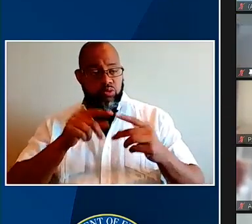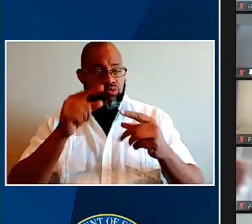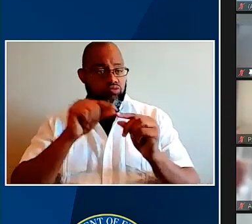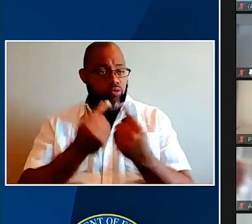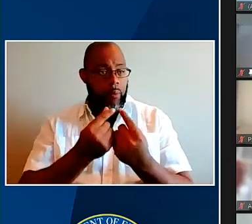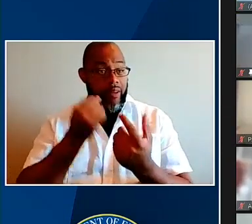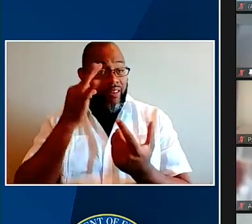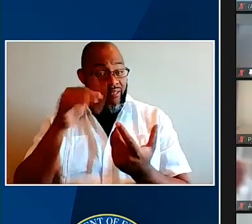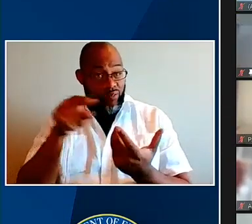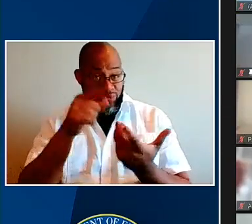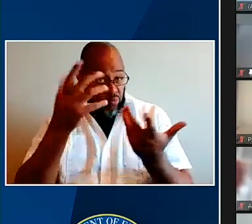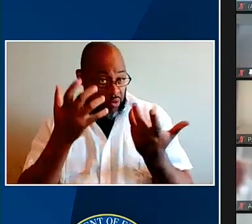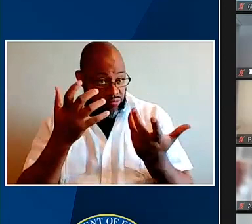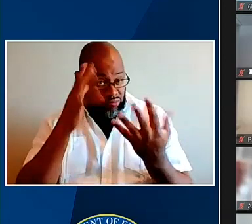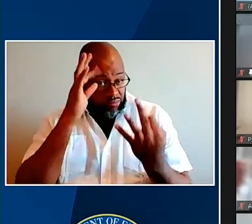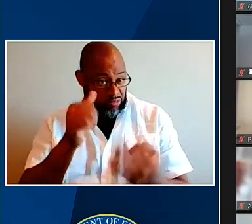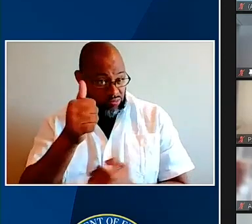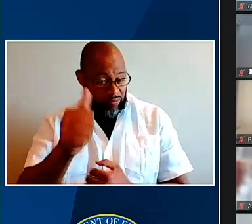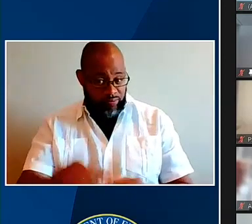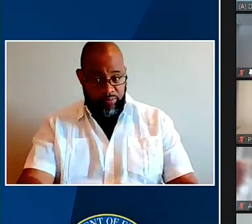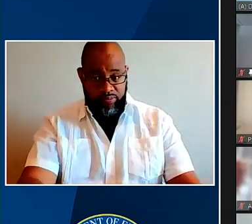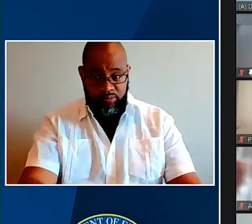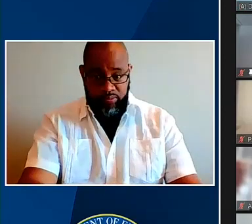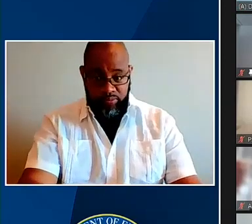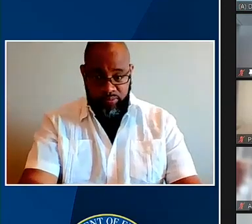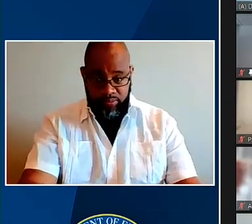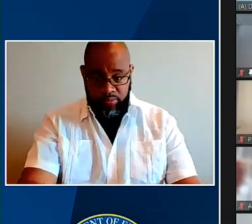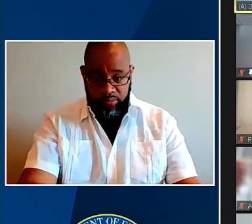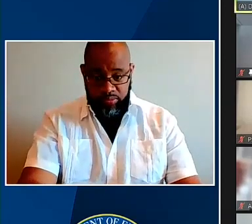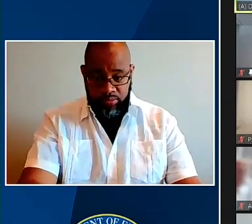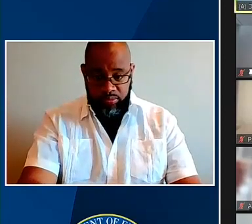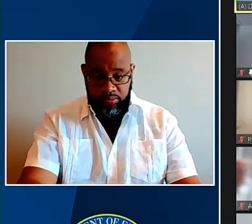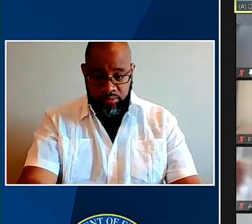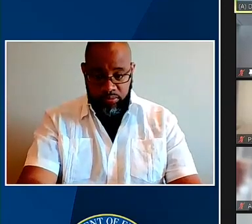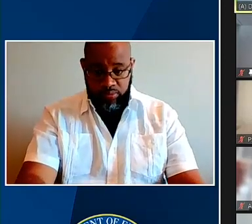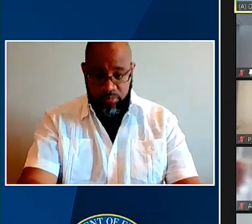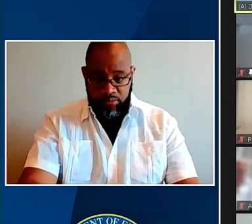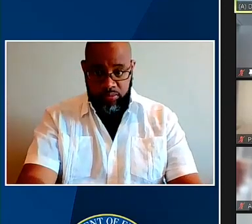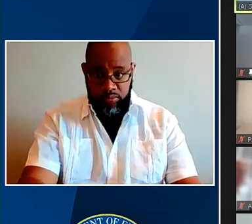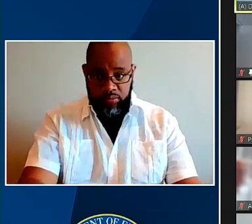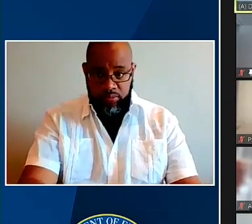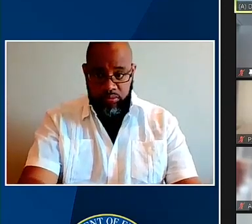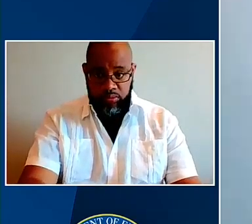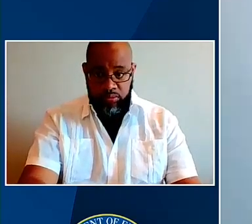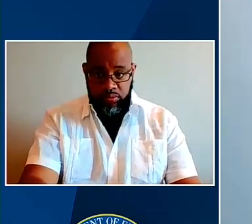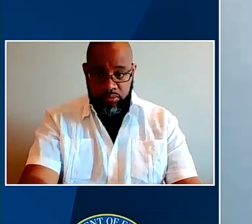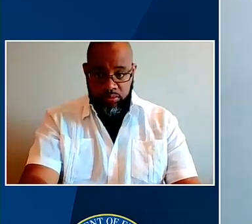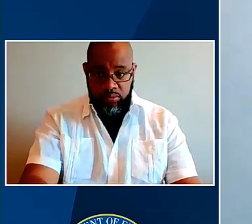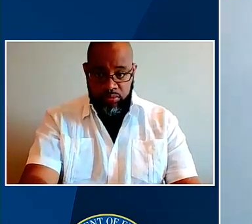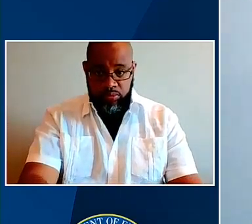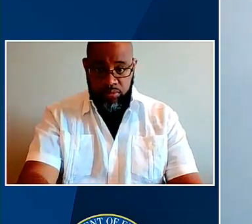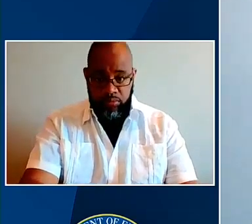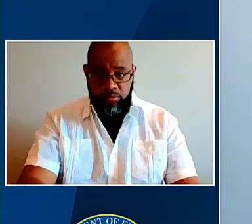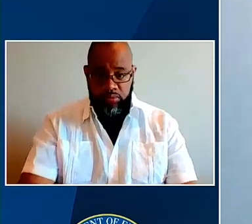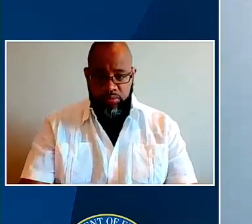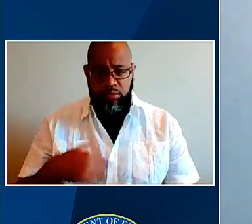would choose so. Go ahead, Dom. Yes. Thank you for the opportunity. I would like to just point out that at the